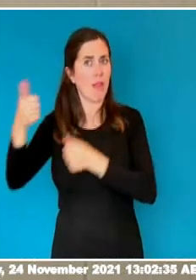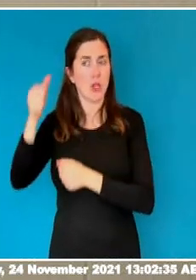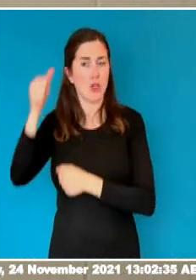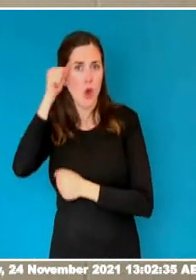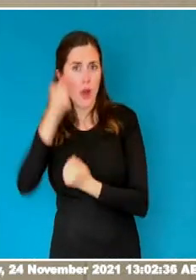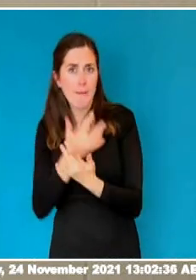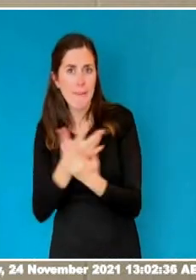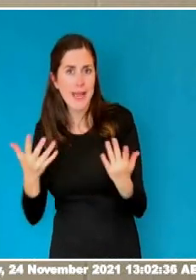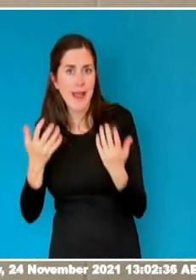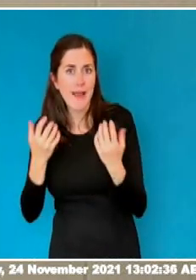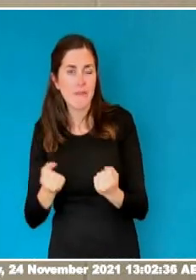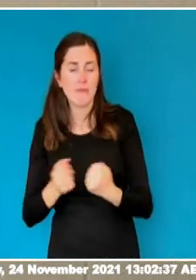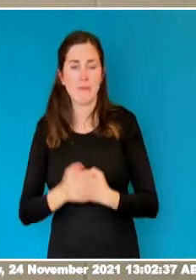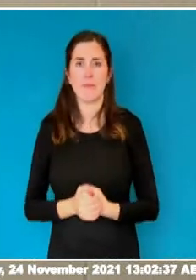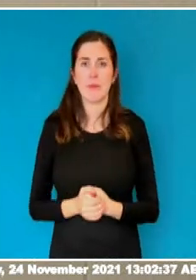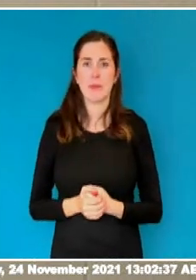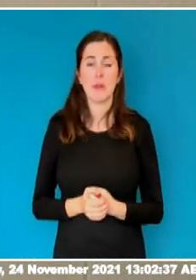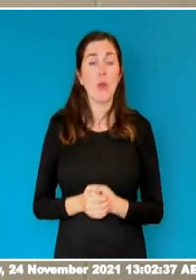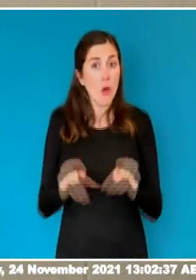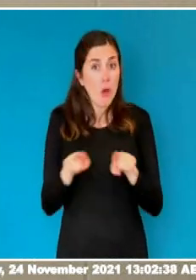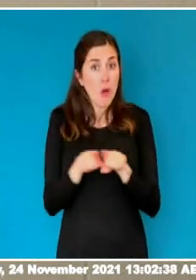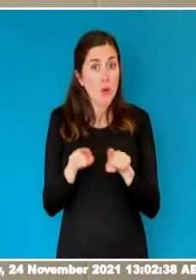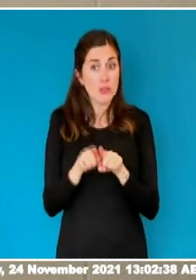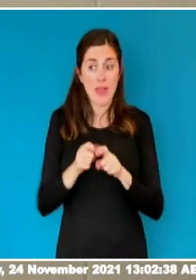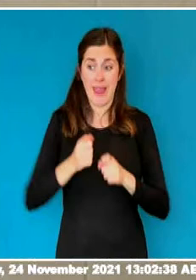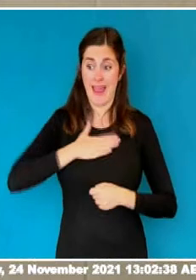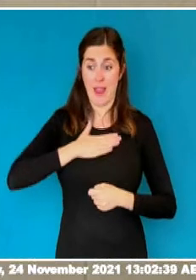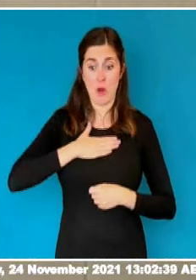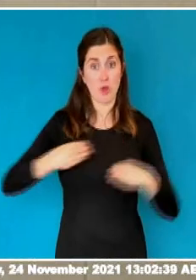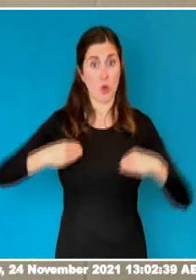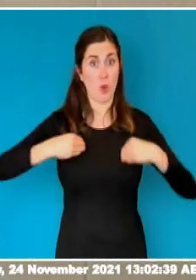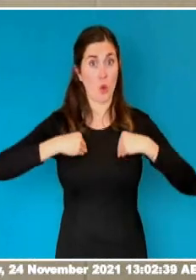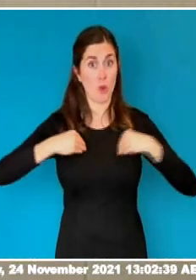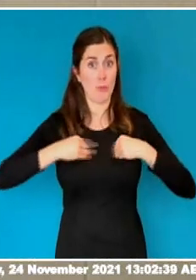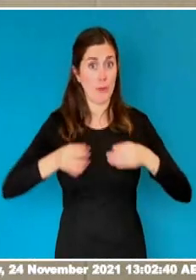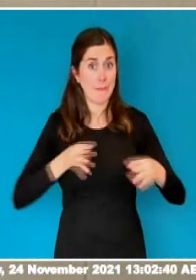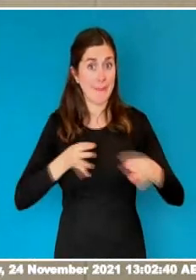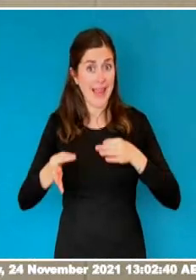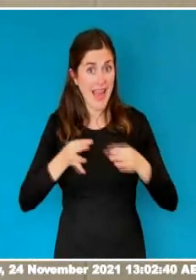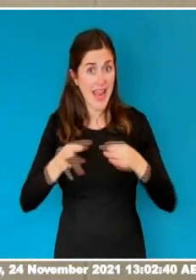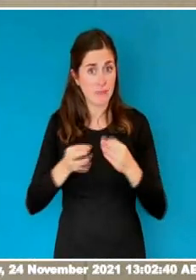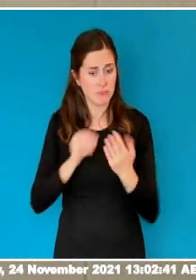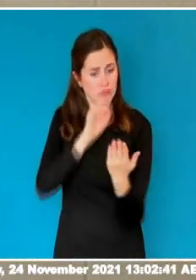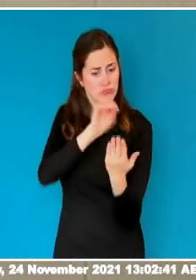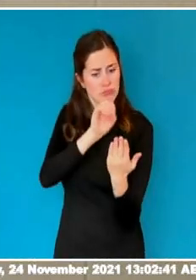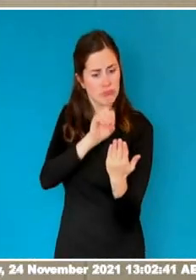And, of course, we also publish the corporate plan and our reporting against that corporate plan externally each year.